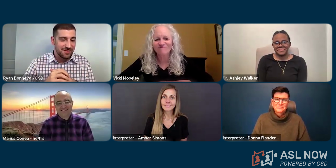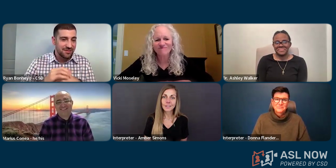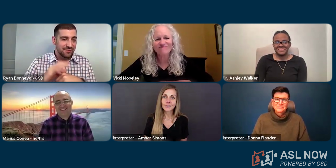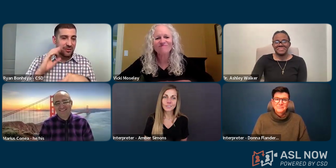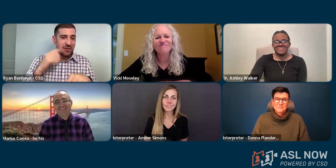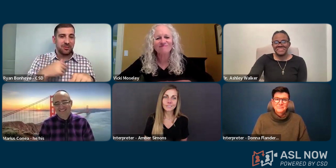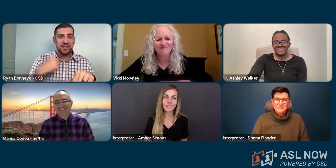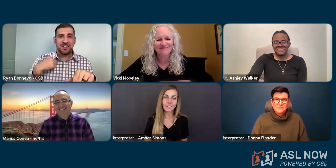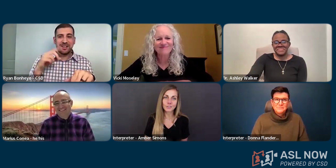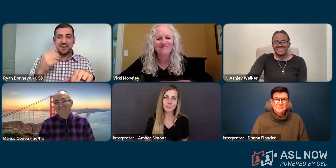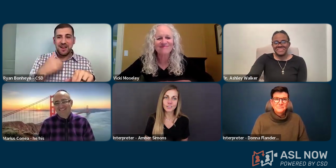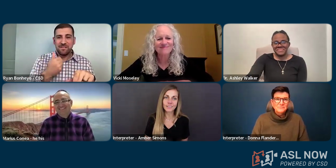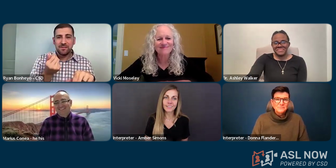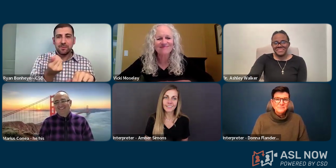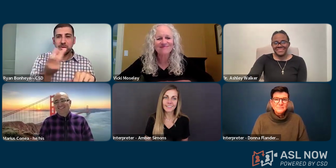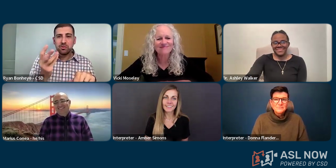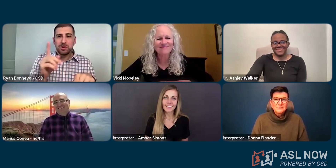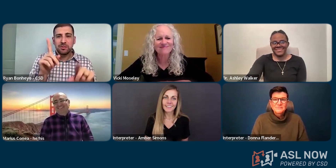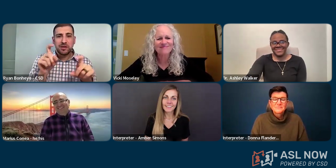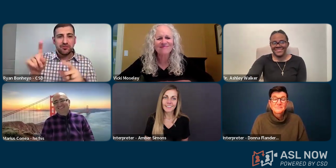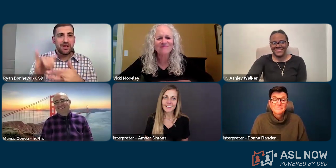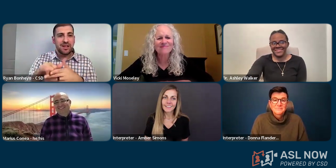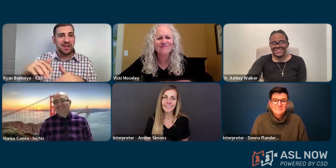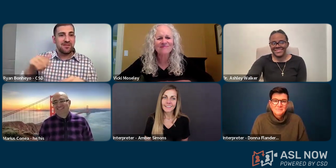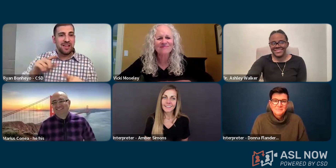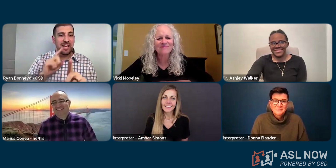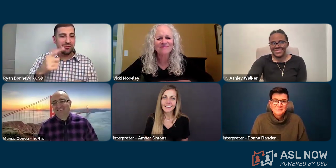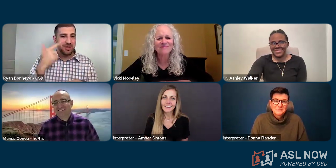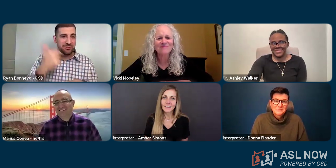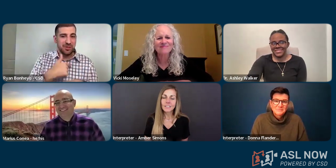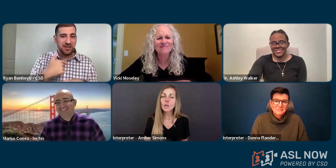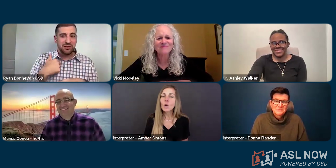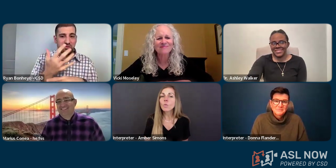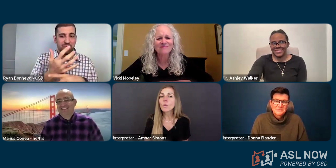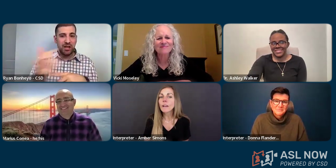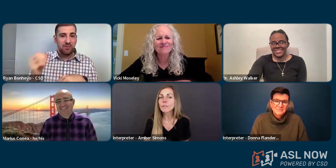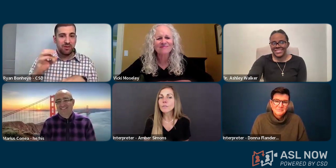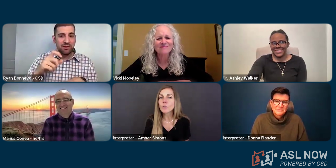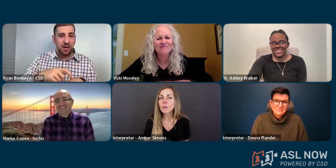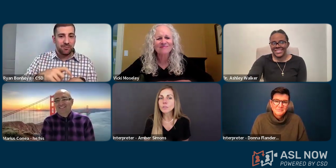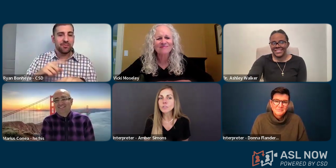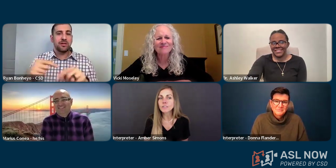Very true. You know, we have a few questions